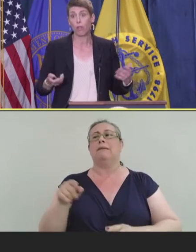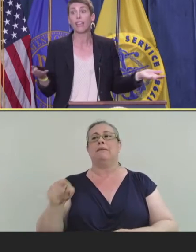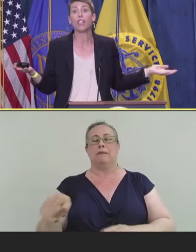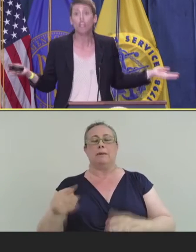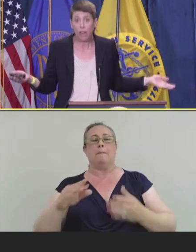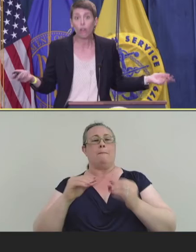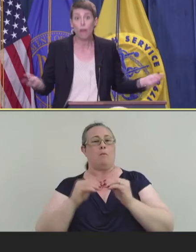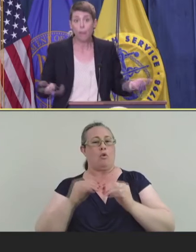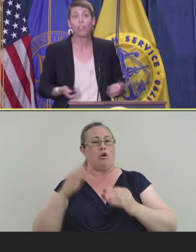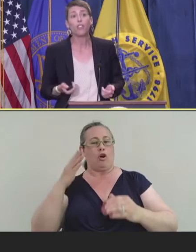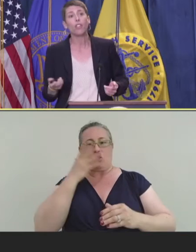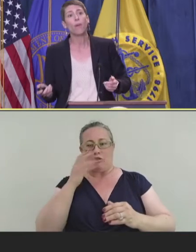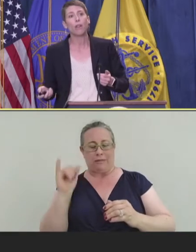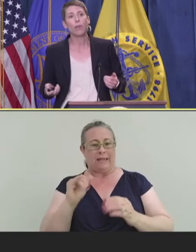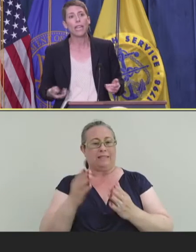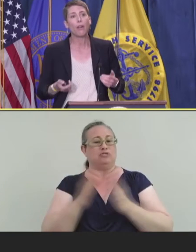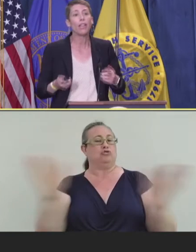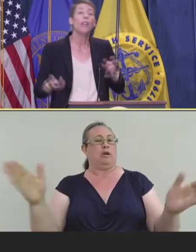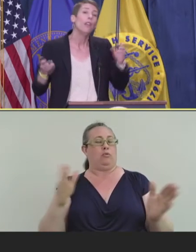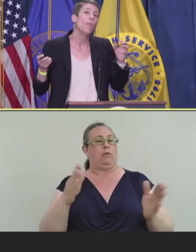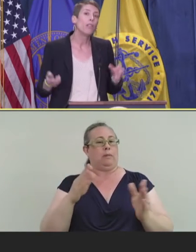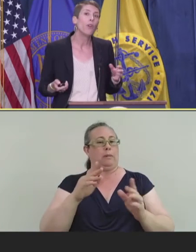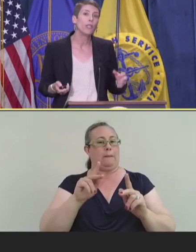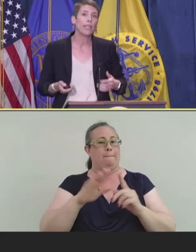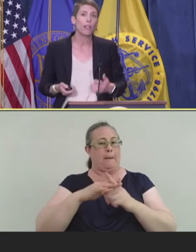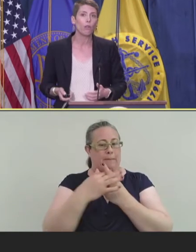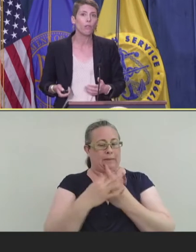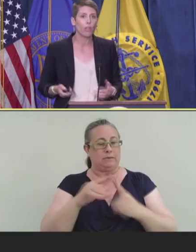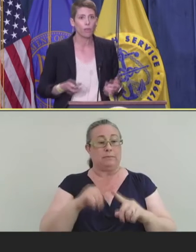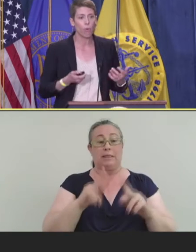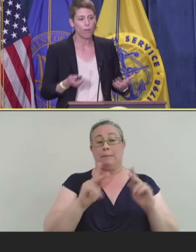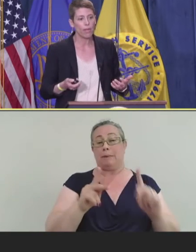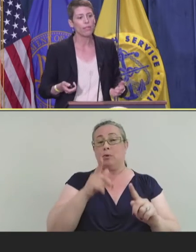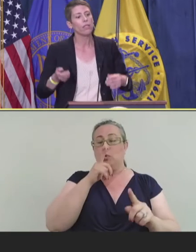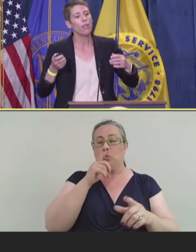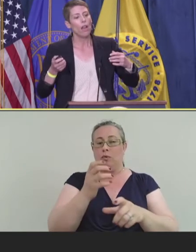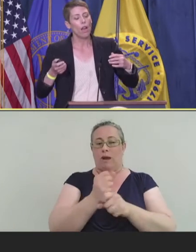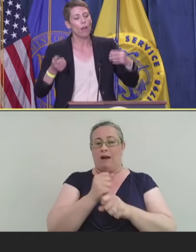like the general population in Montgomery County. But the folks that got those first appointments